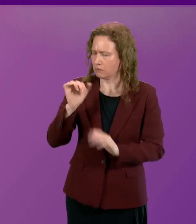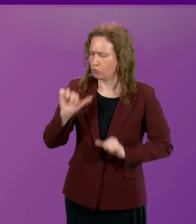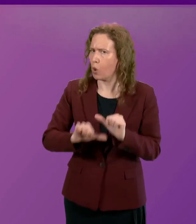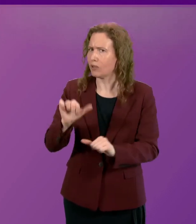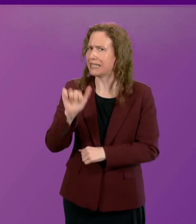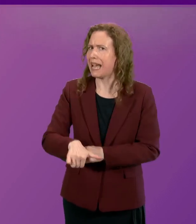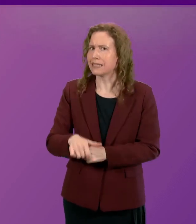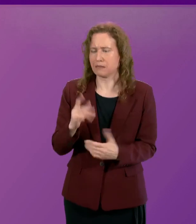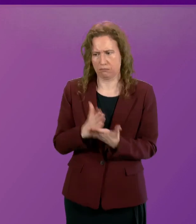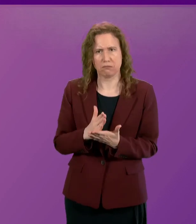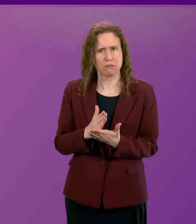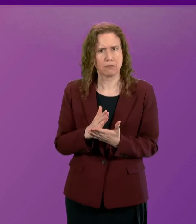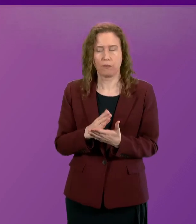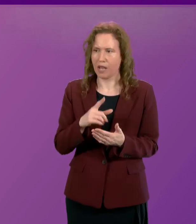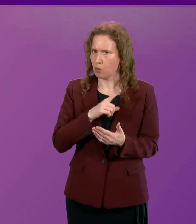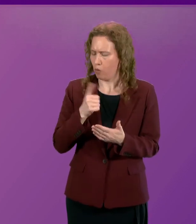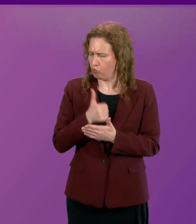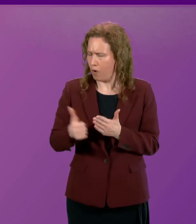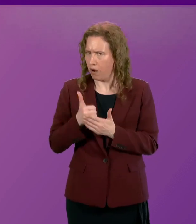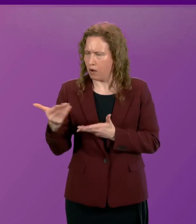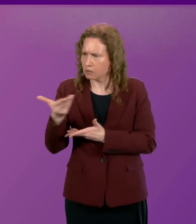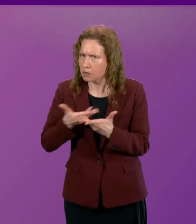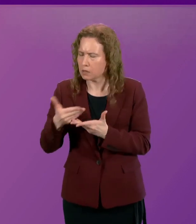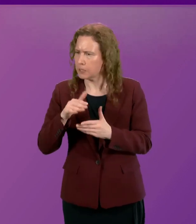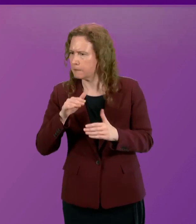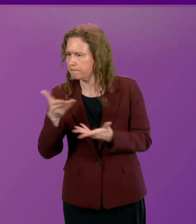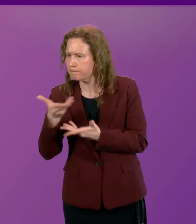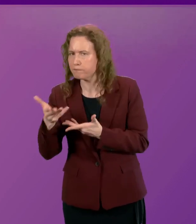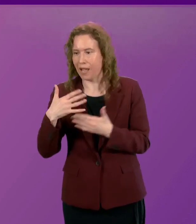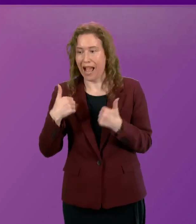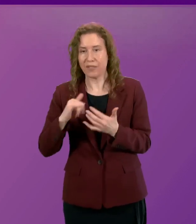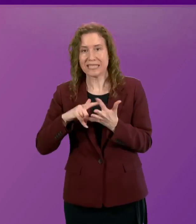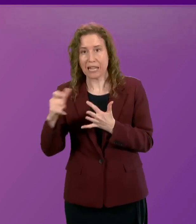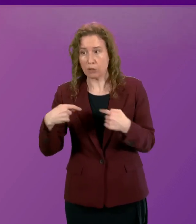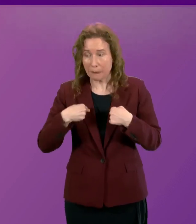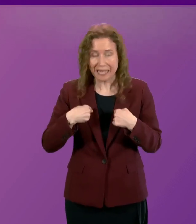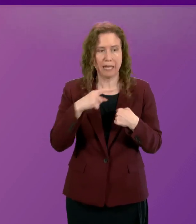The issue is the subject of regular dialogue between me, the Cabinet Secretary for Health and Social Care and the leadership of the national health